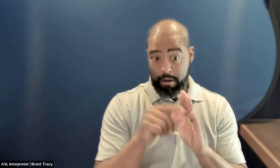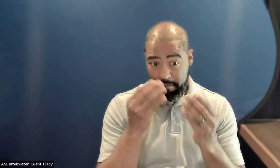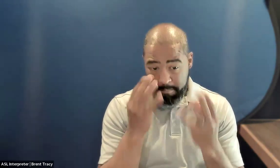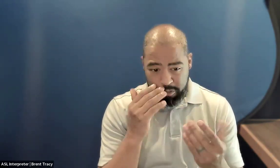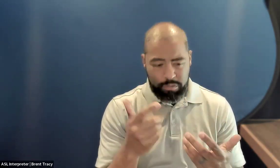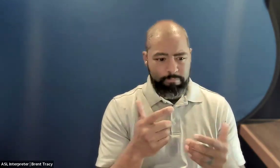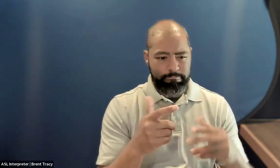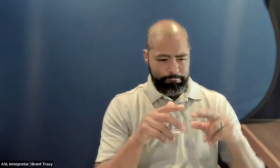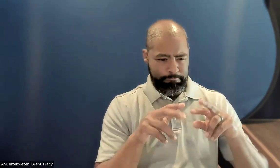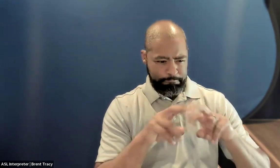Next slide.